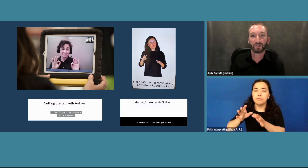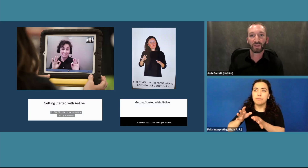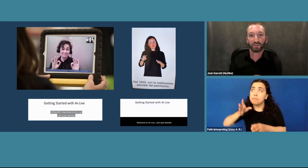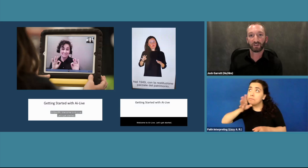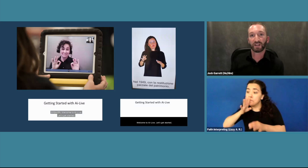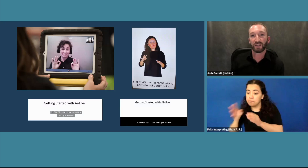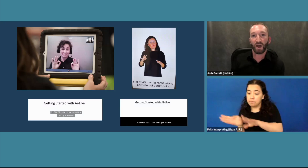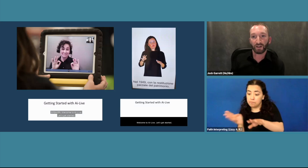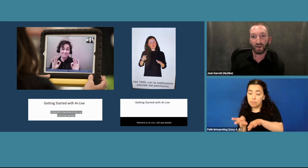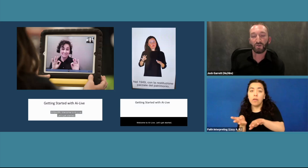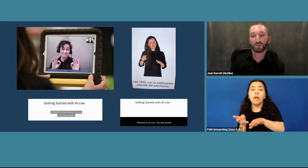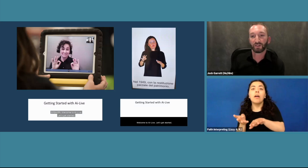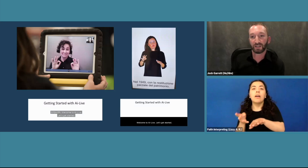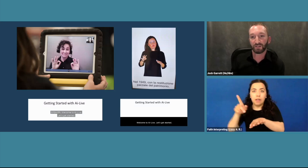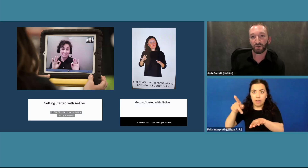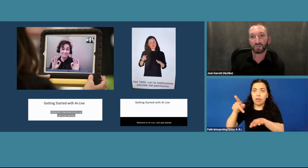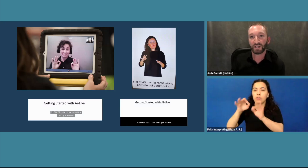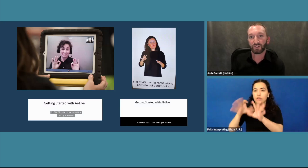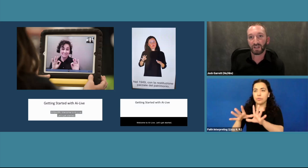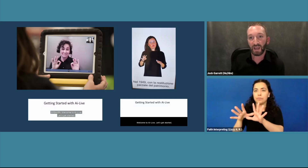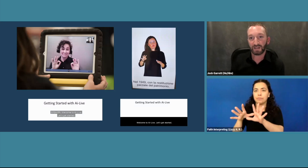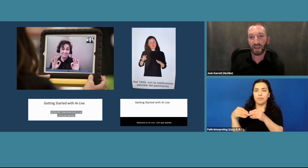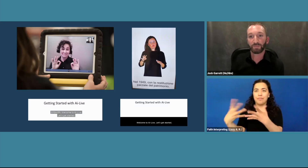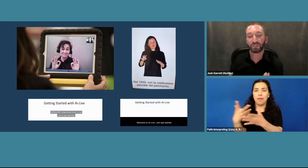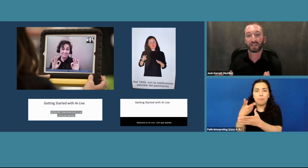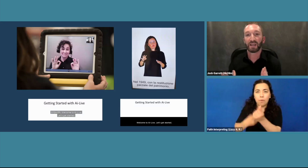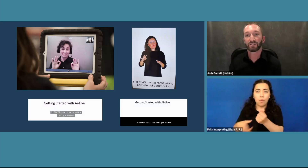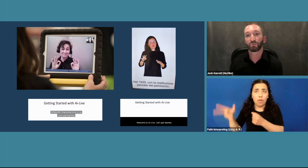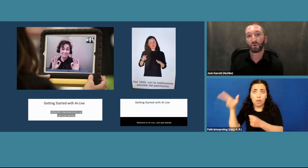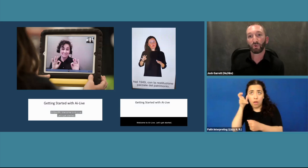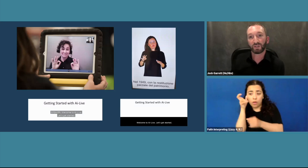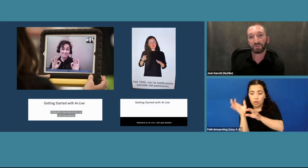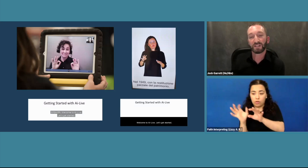So there, they're getting audio, they're getting interpretation and captioning, and it's a recorded piece.